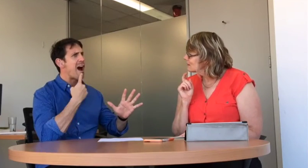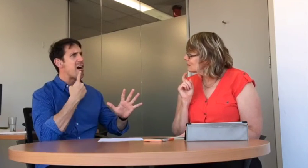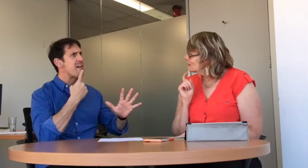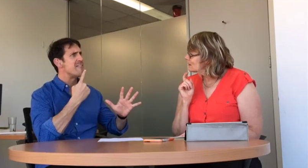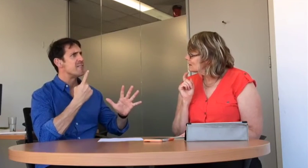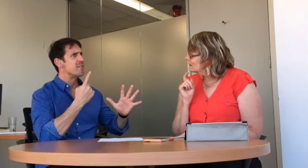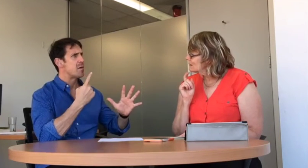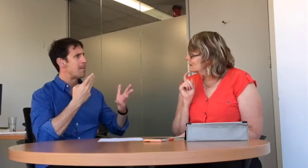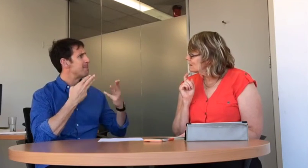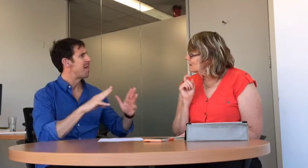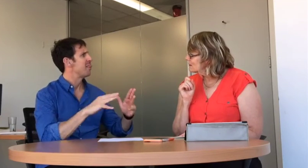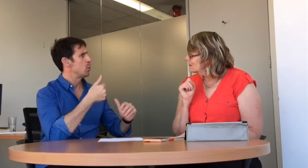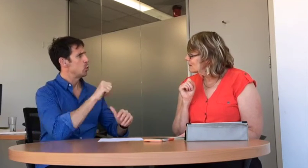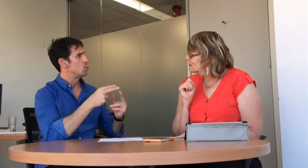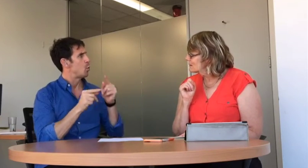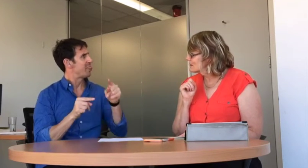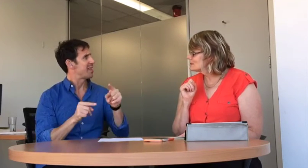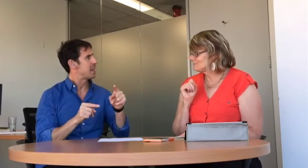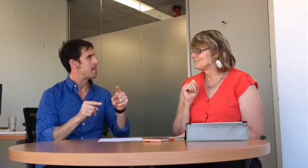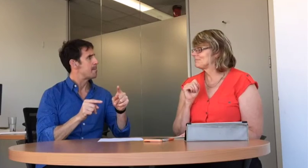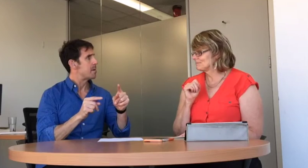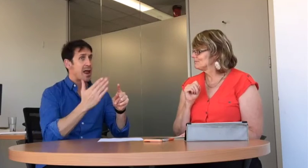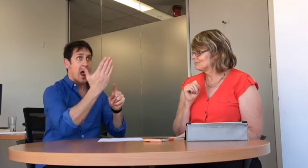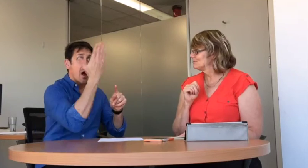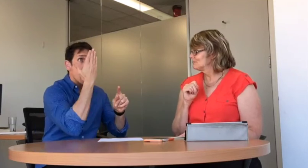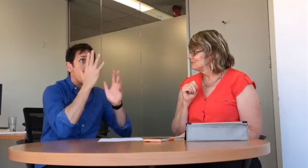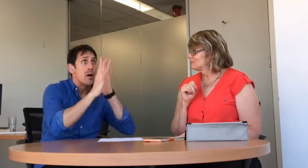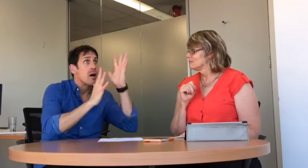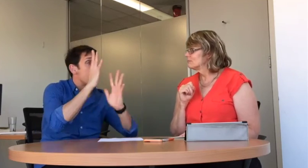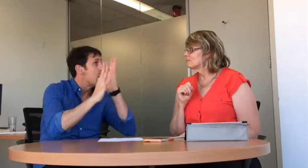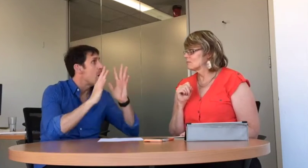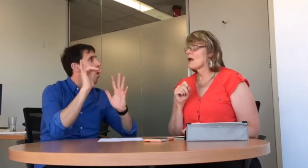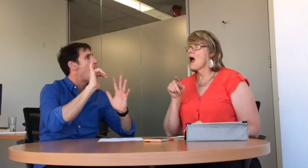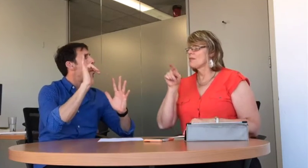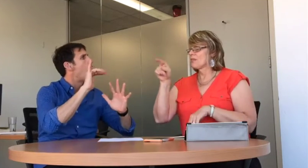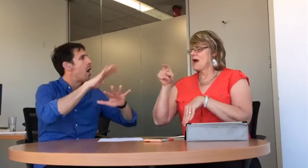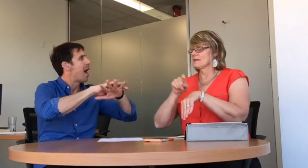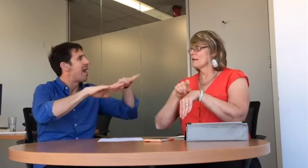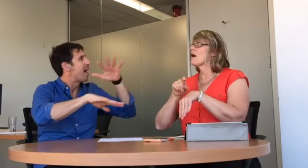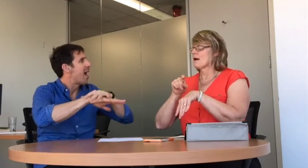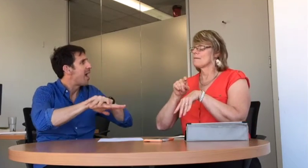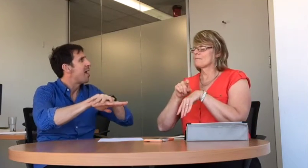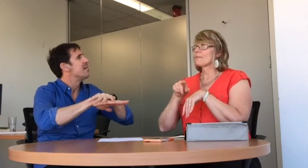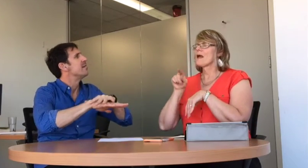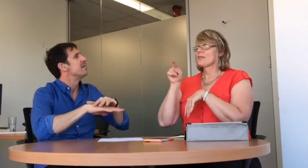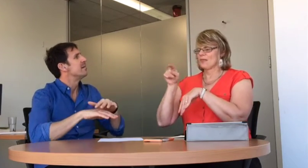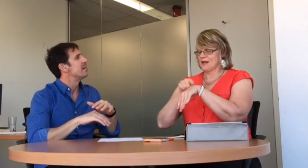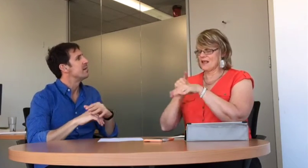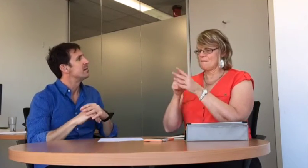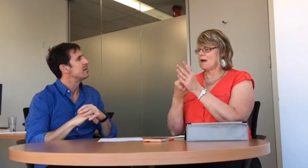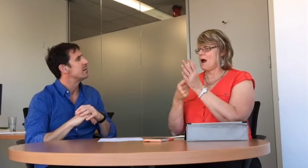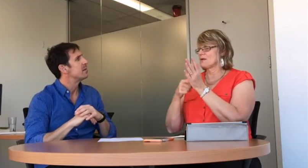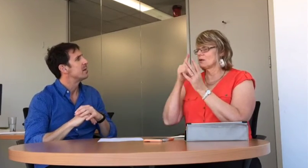So, can I ask you, when you interpreted, what methods did you utilise? Was it visual frame interpreting